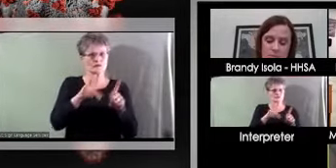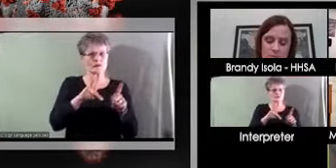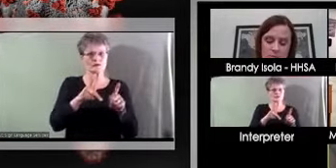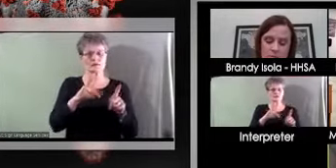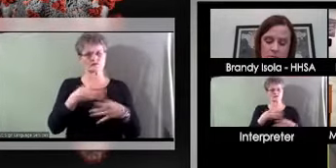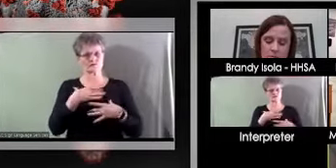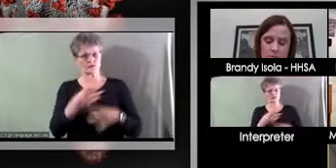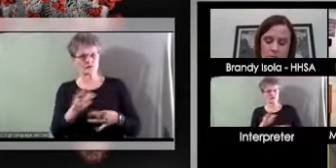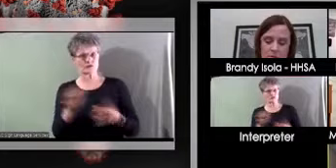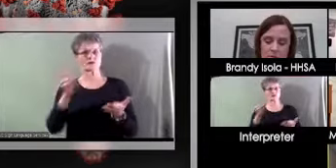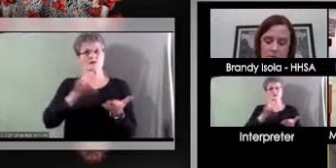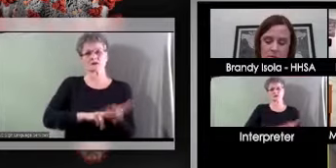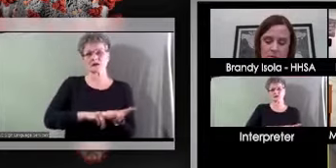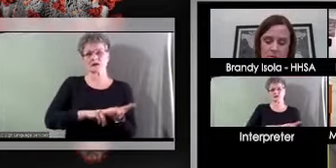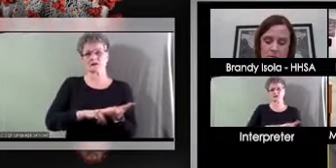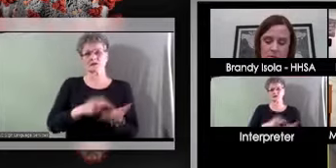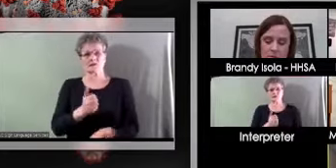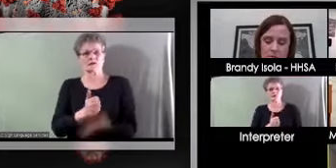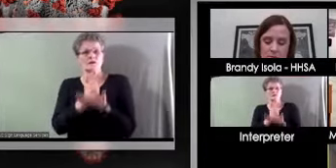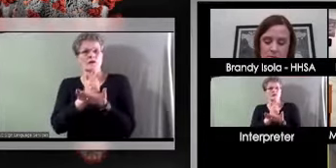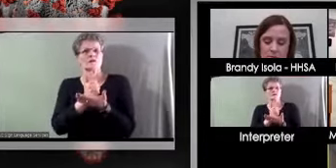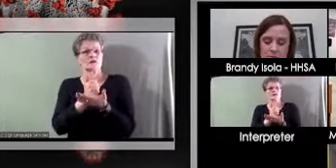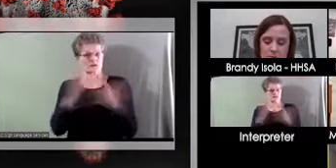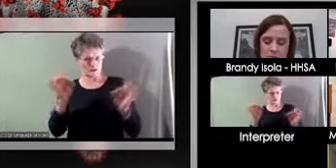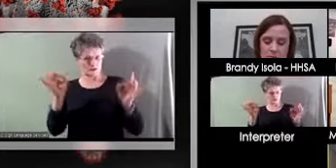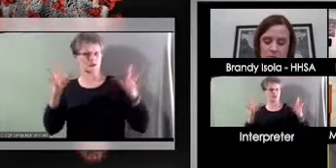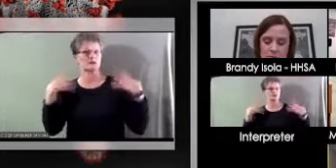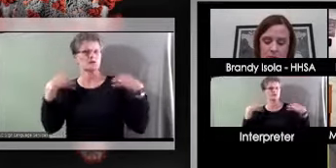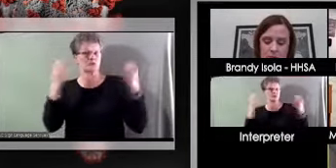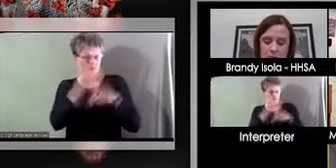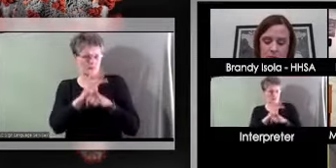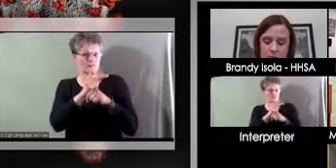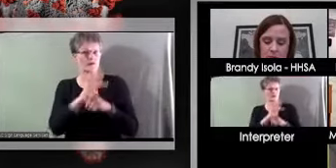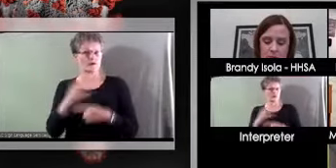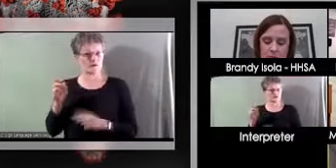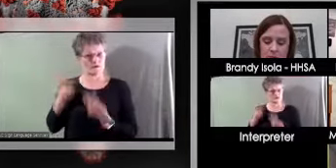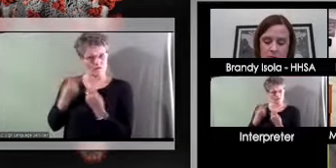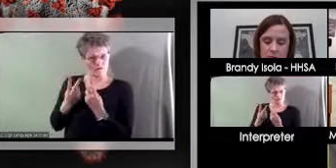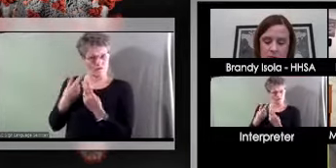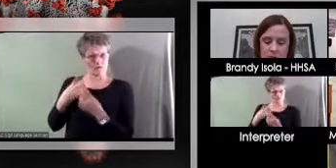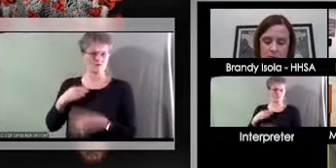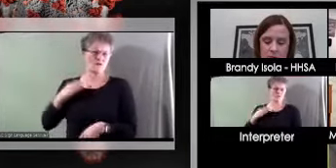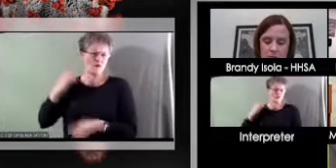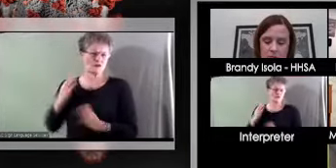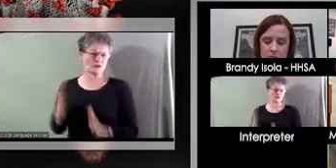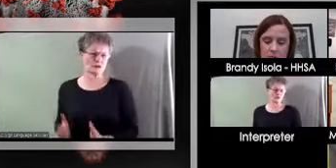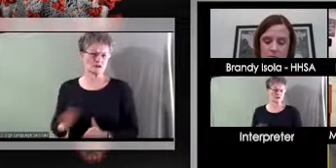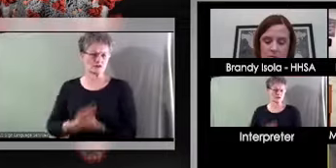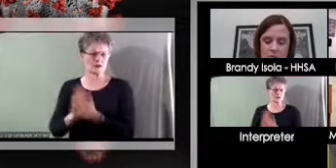disaster healthcare volunteer.